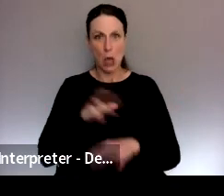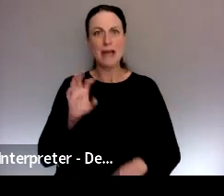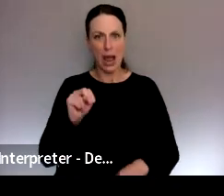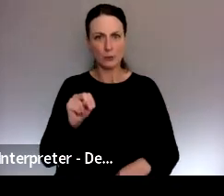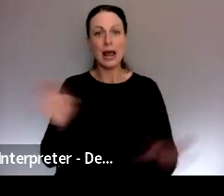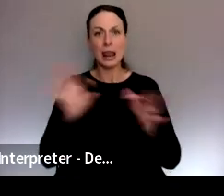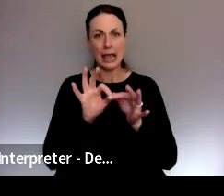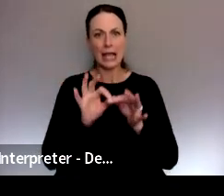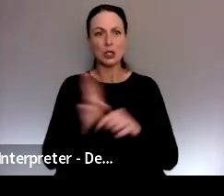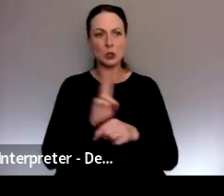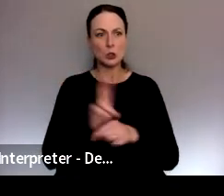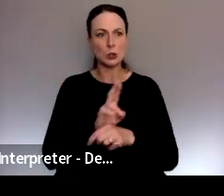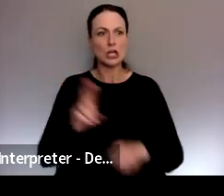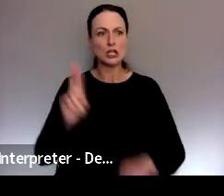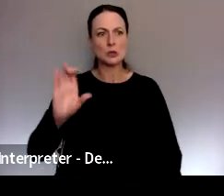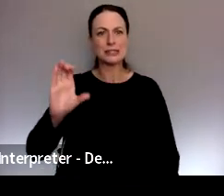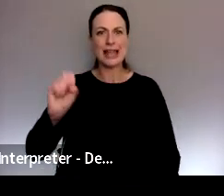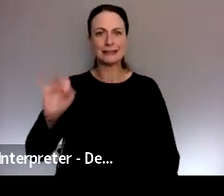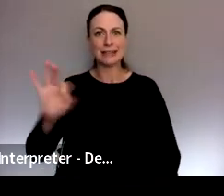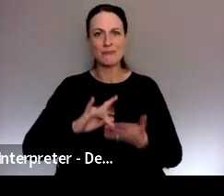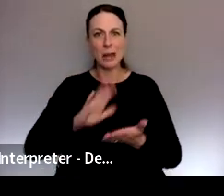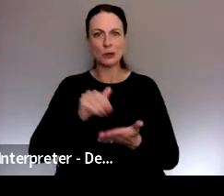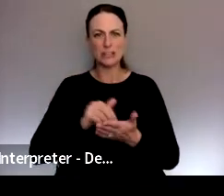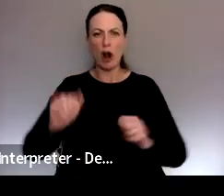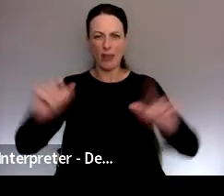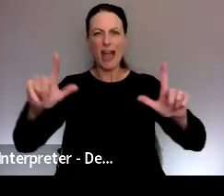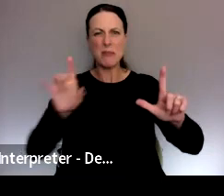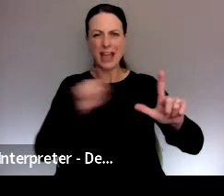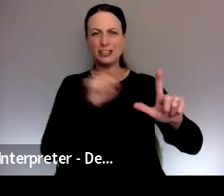Link. UCSF Medical Center. Mark: So, as I was about to say,